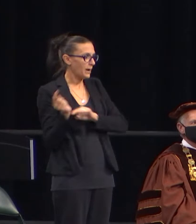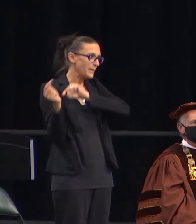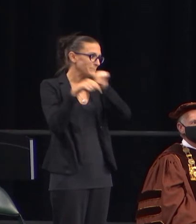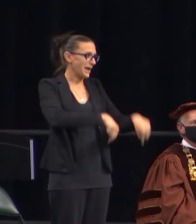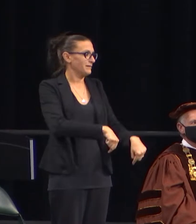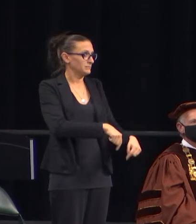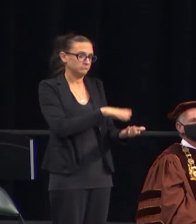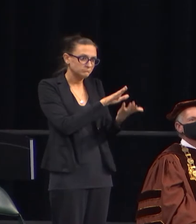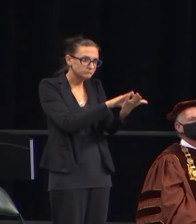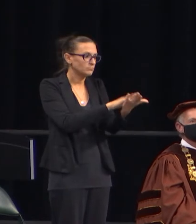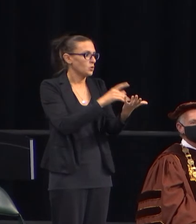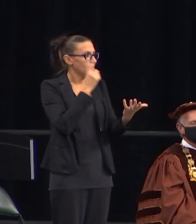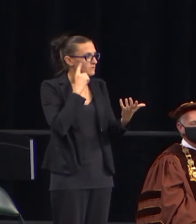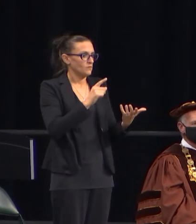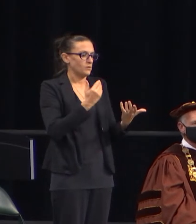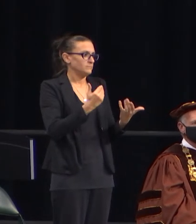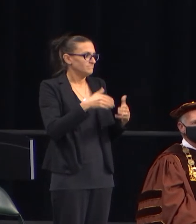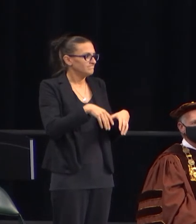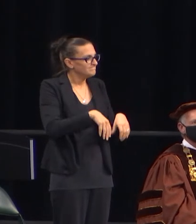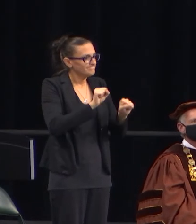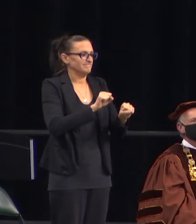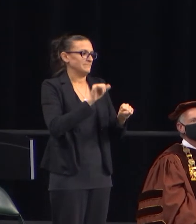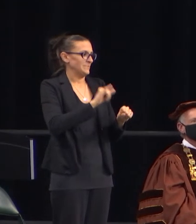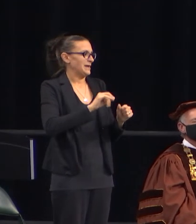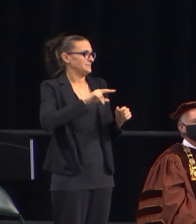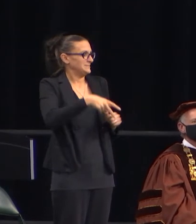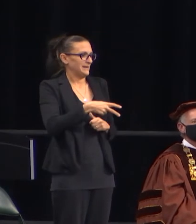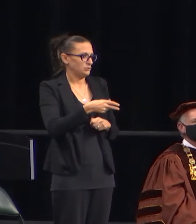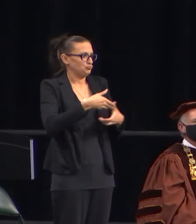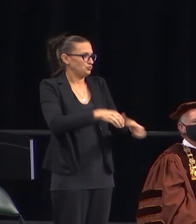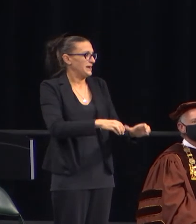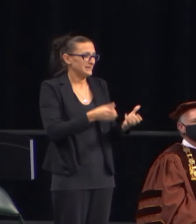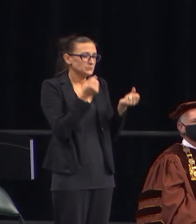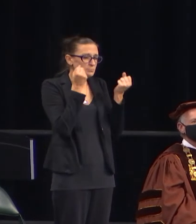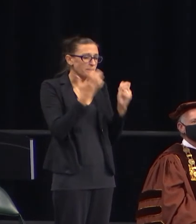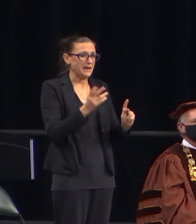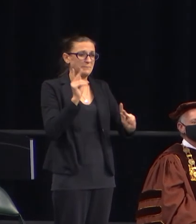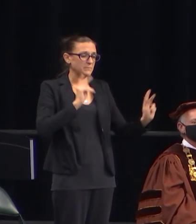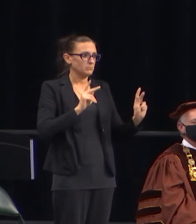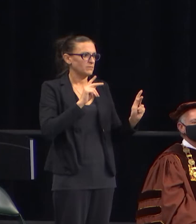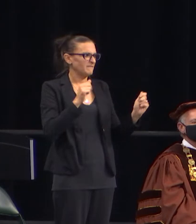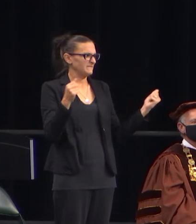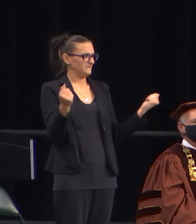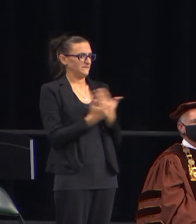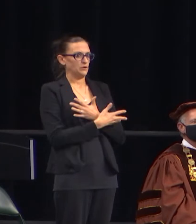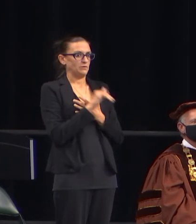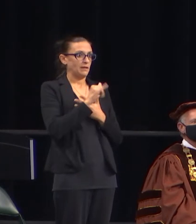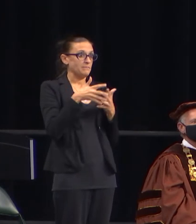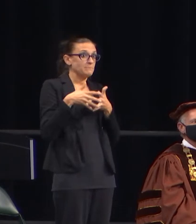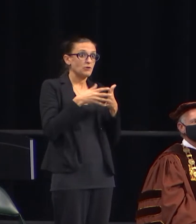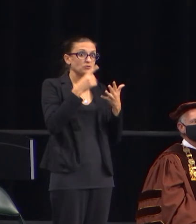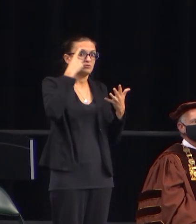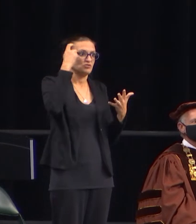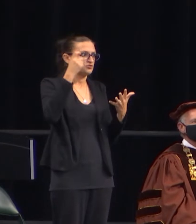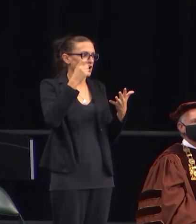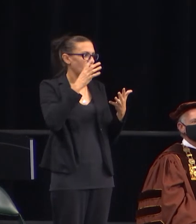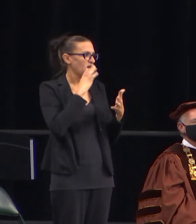Bravo for taking that second chance. So many people fear that the American dream is slipping away.